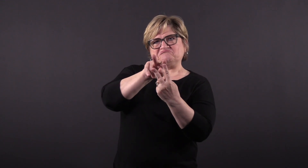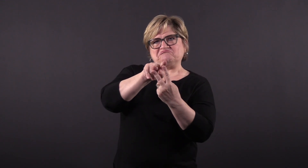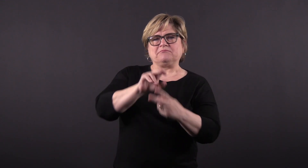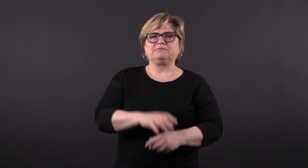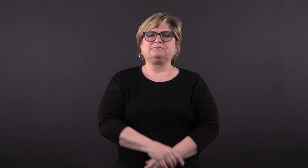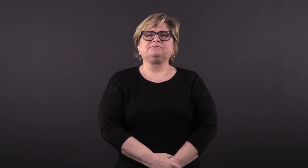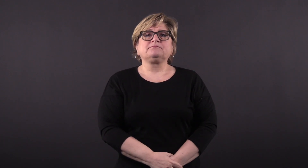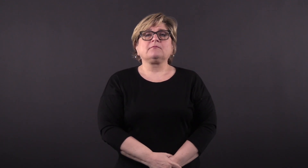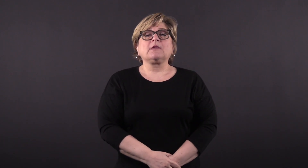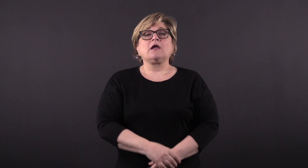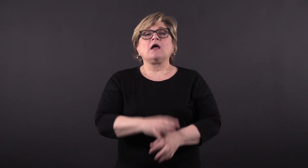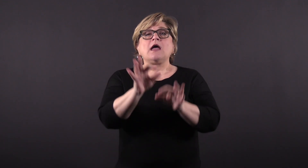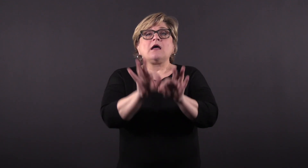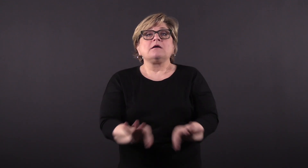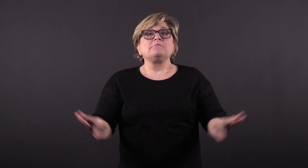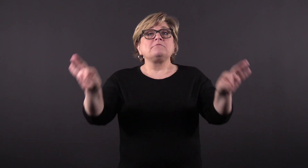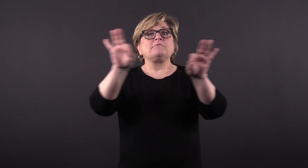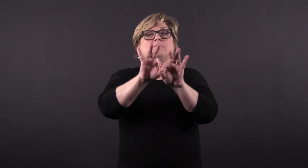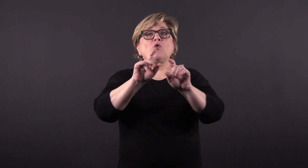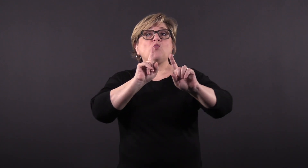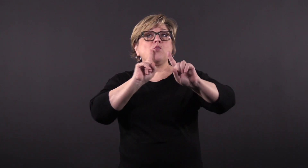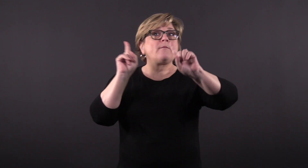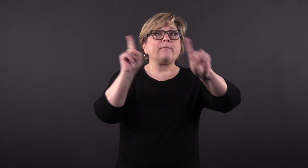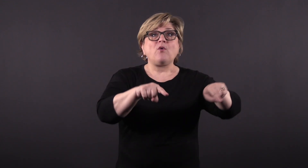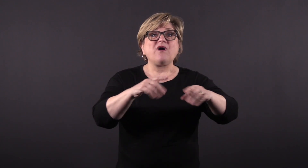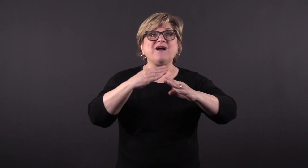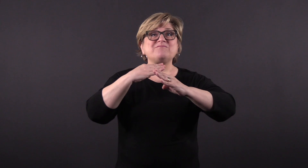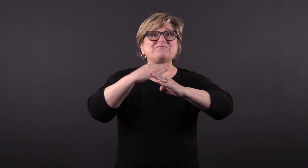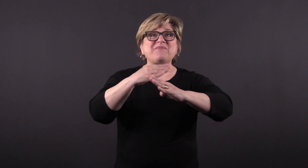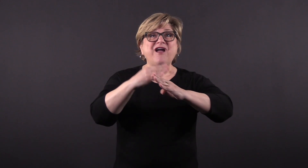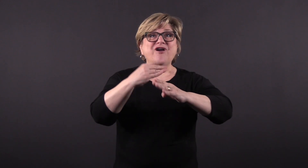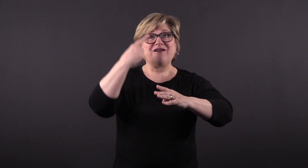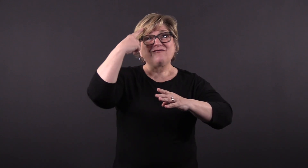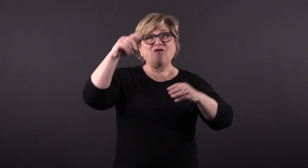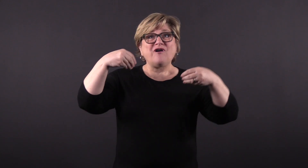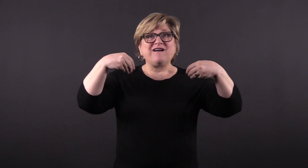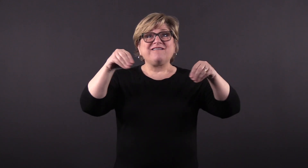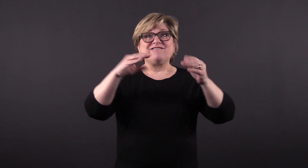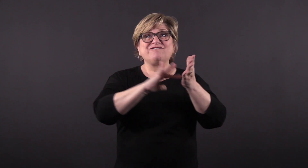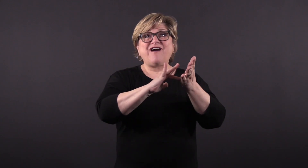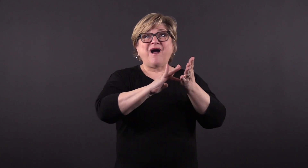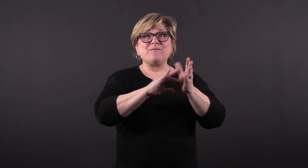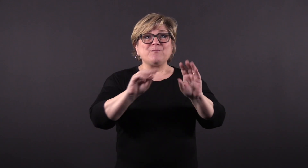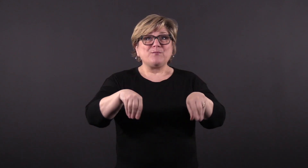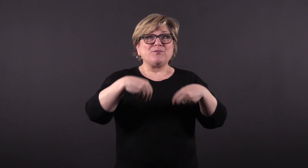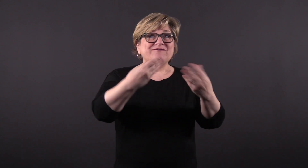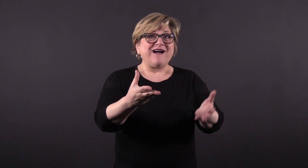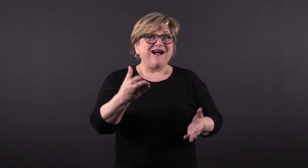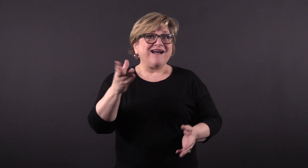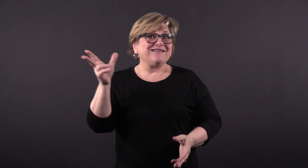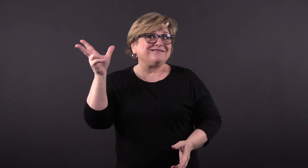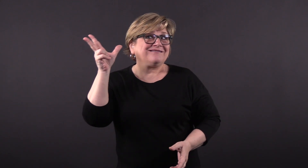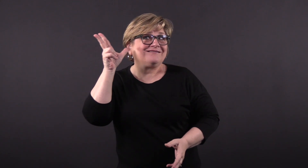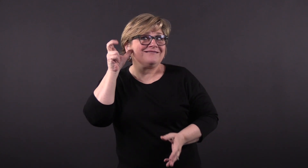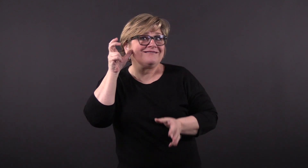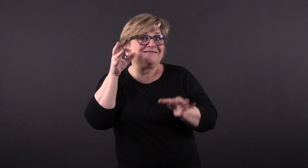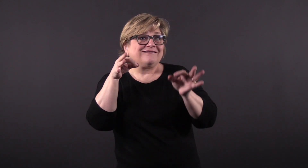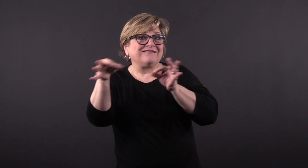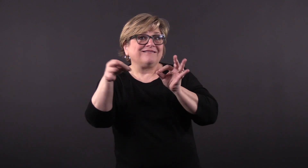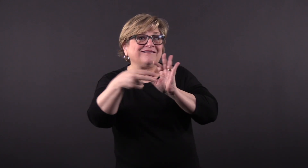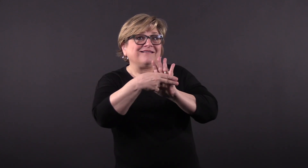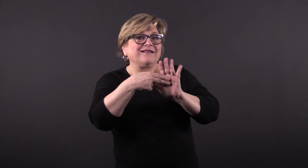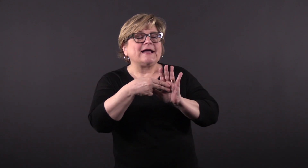The main reported barrier for pharmacies to provide audible labels